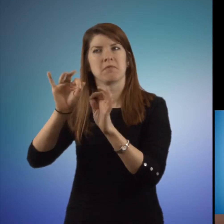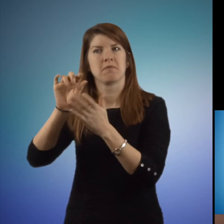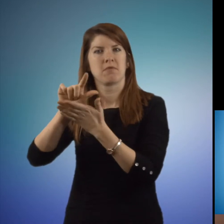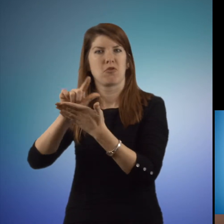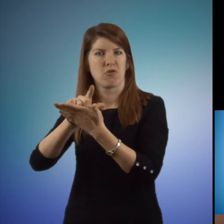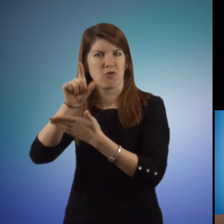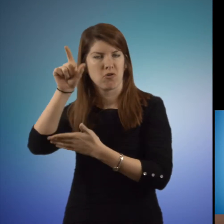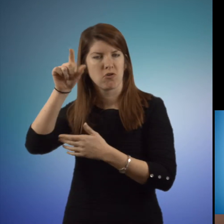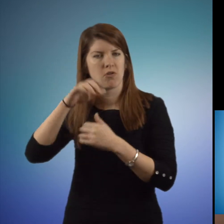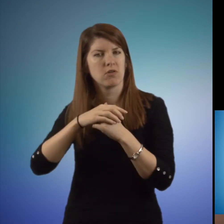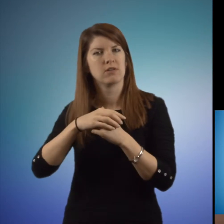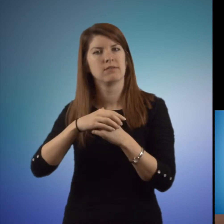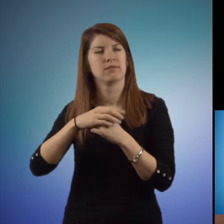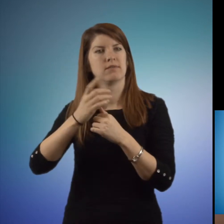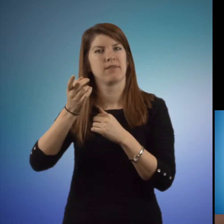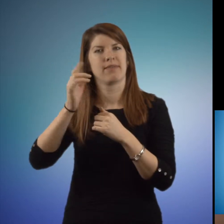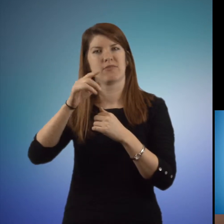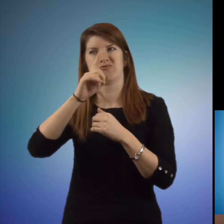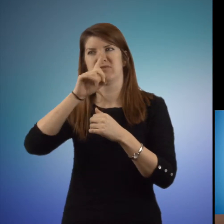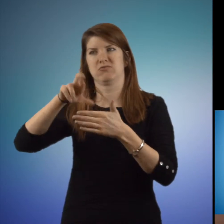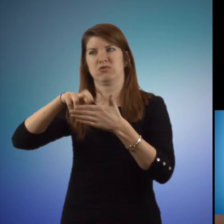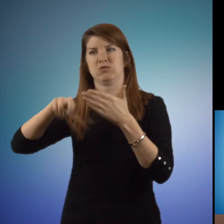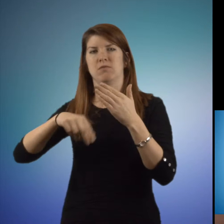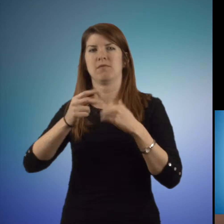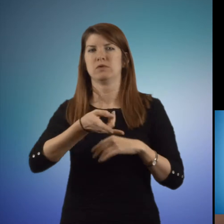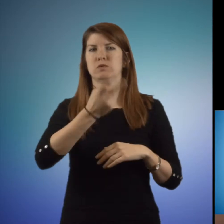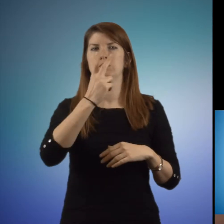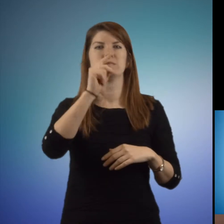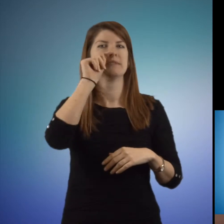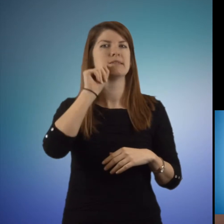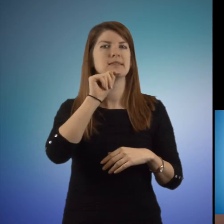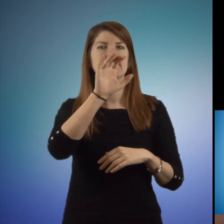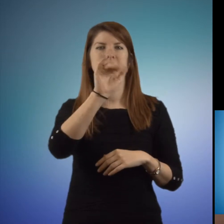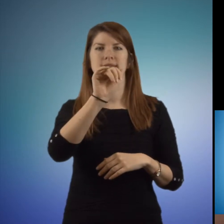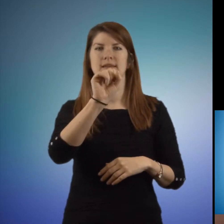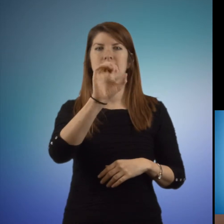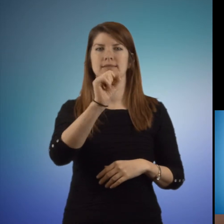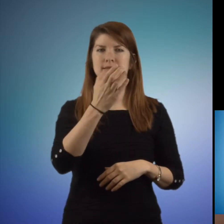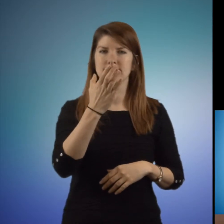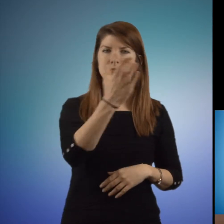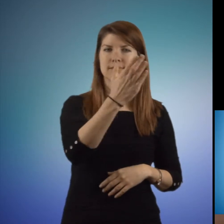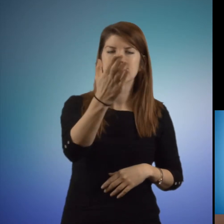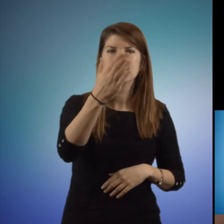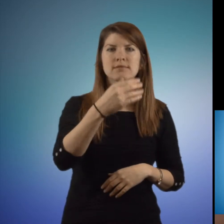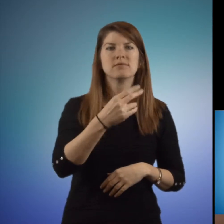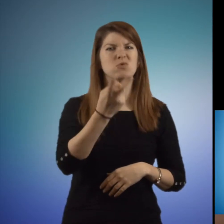It came about as a result of two teen cases, deaf and hard of hearing students in southern California.